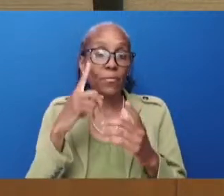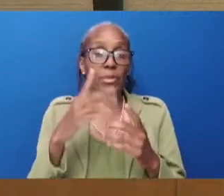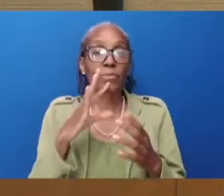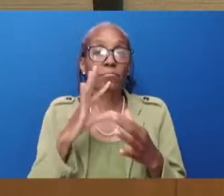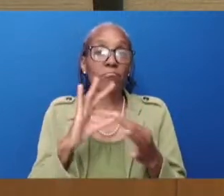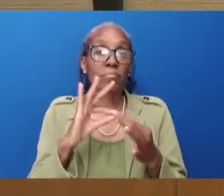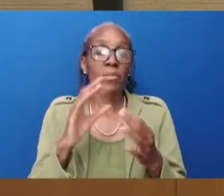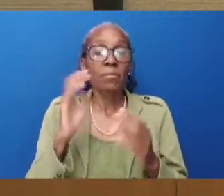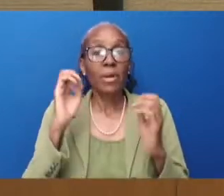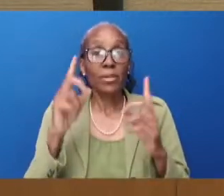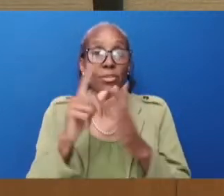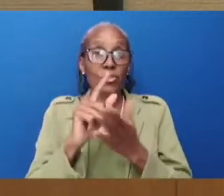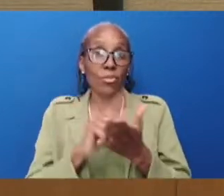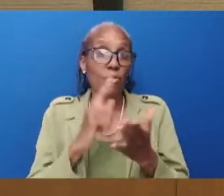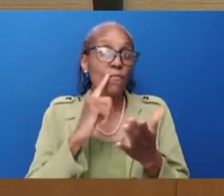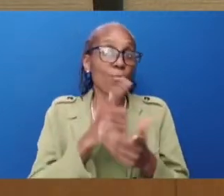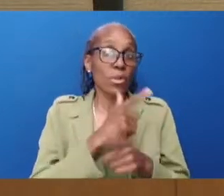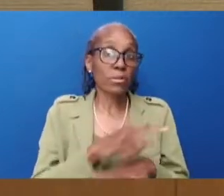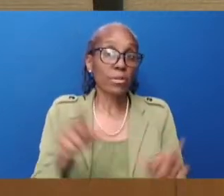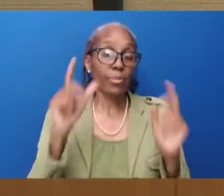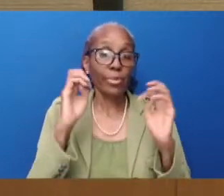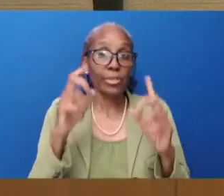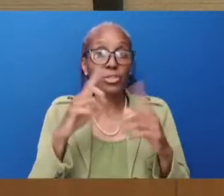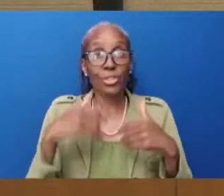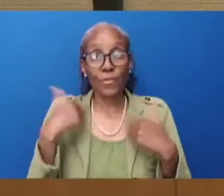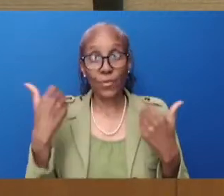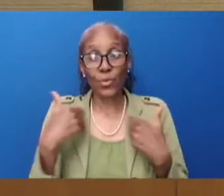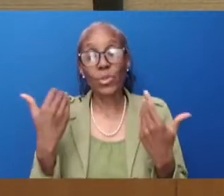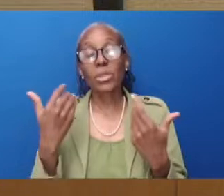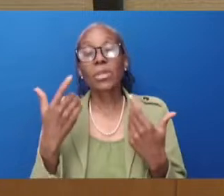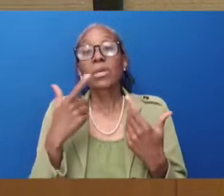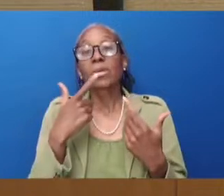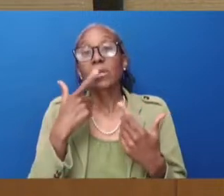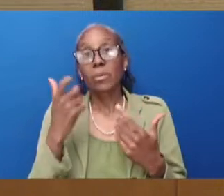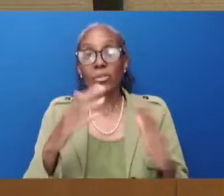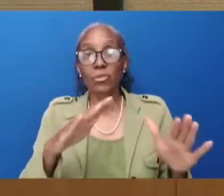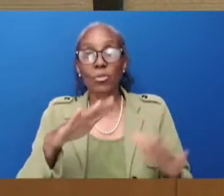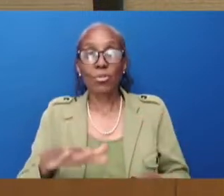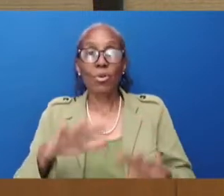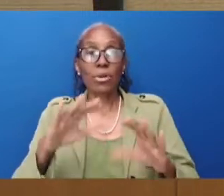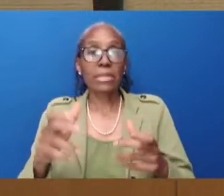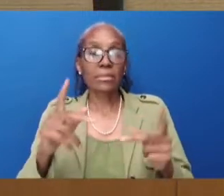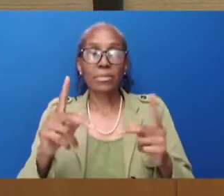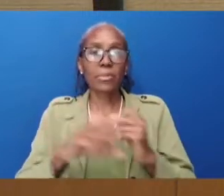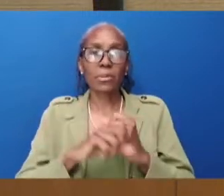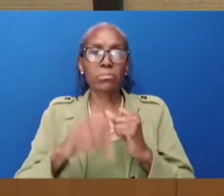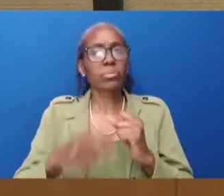KIDS.